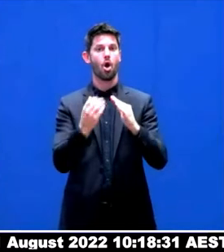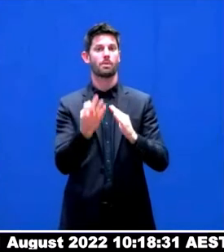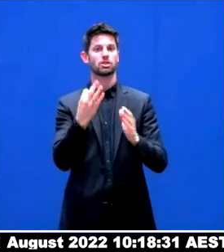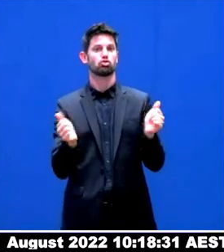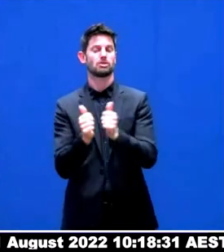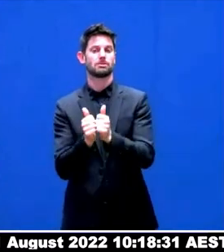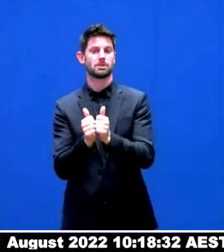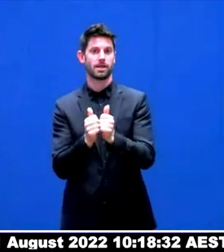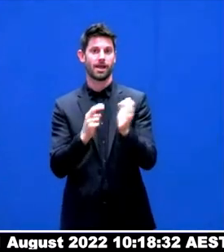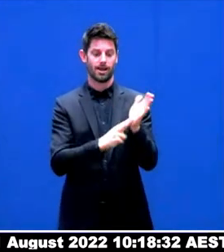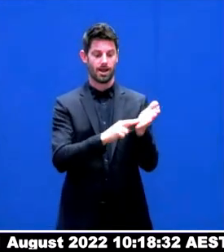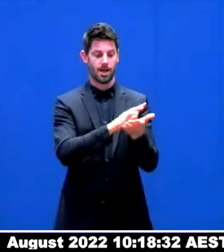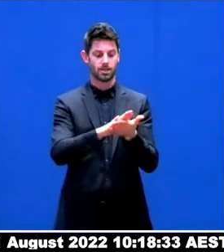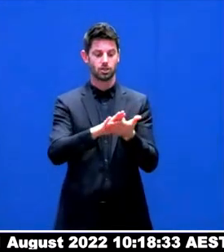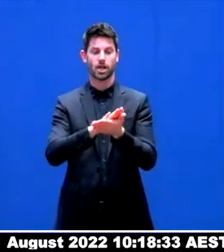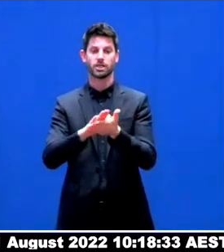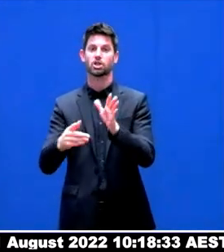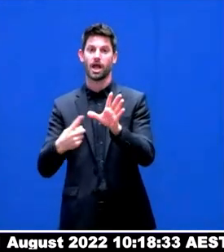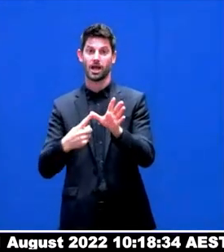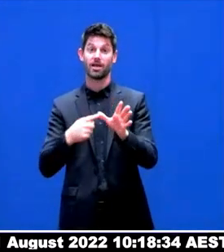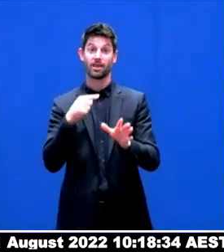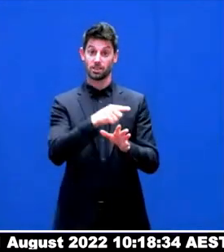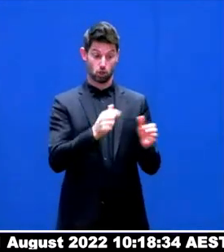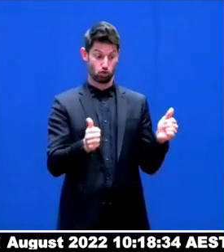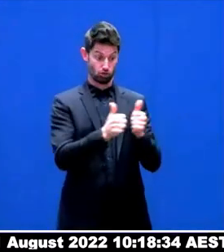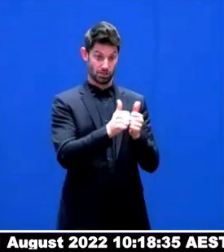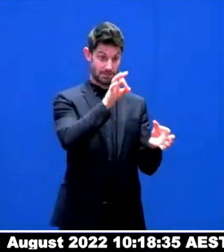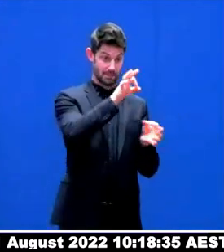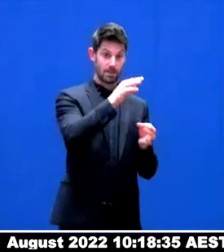Agreement between the Commonwealth and all states and territories in Australia?